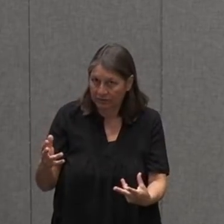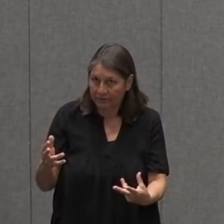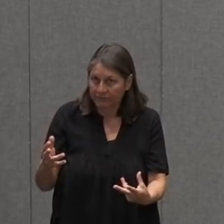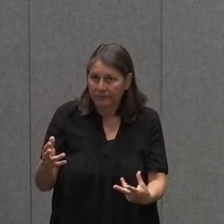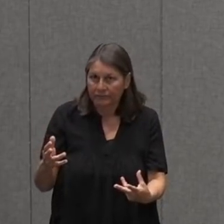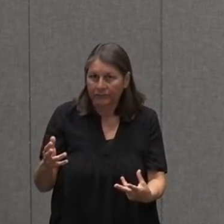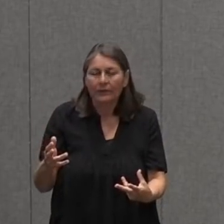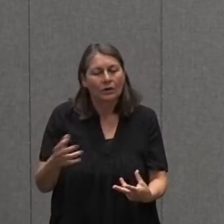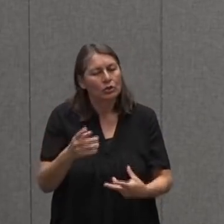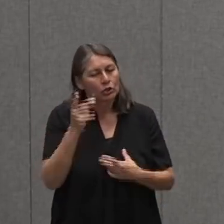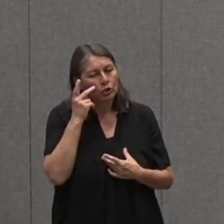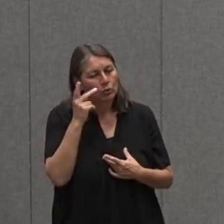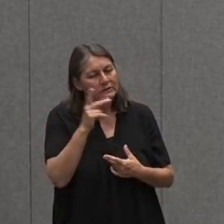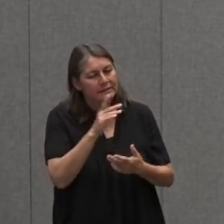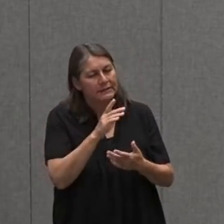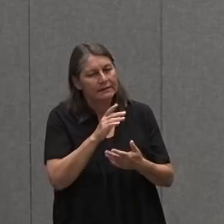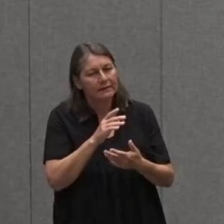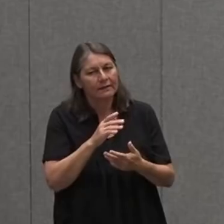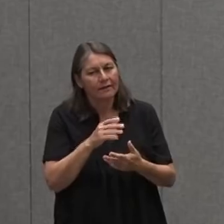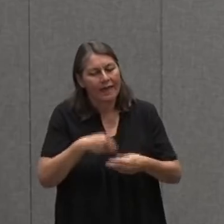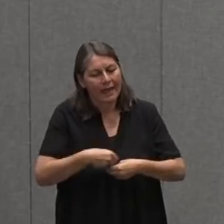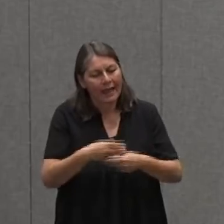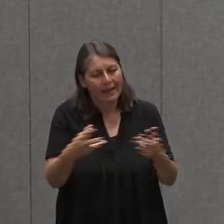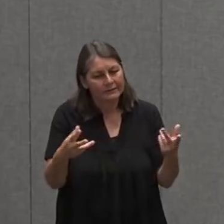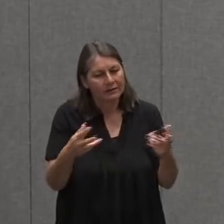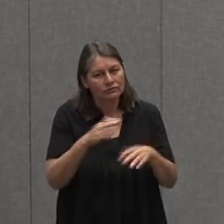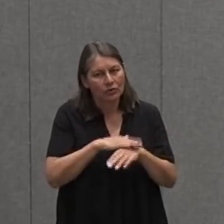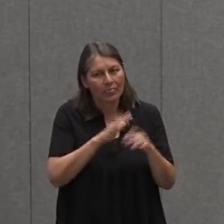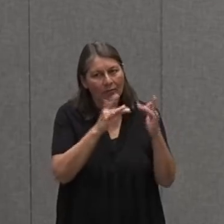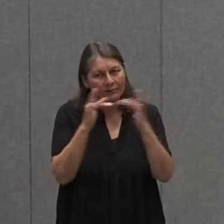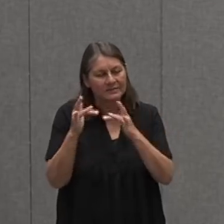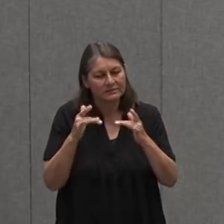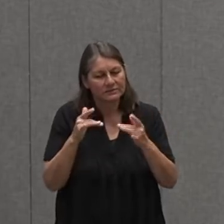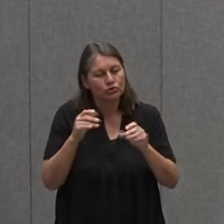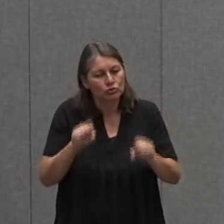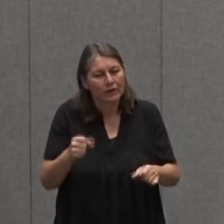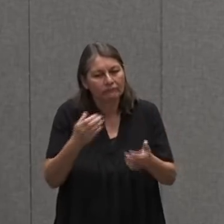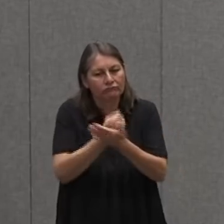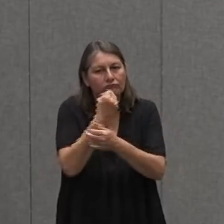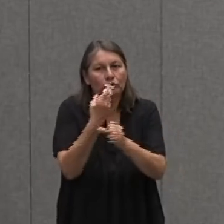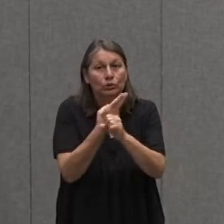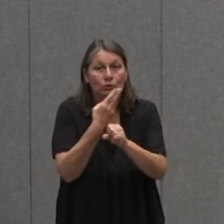that are on the website so you can use this, okay. So we will come back and we will start with this